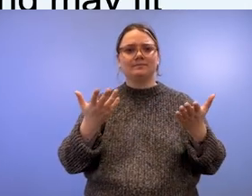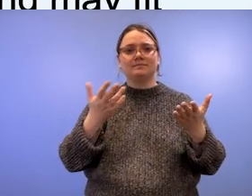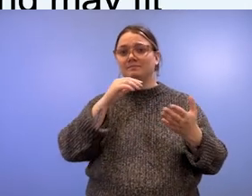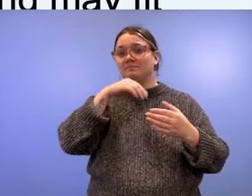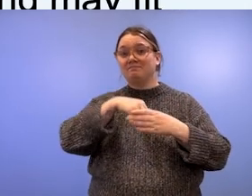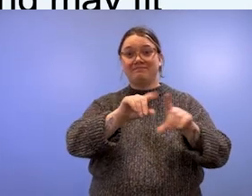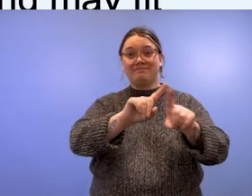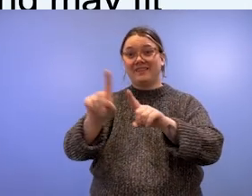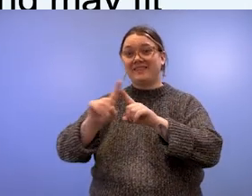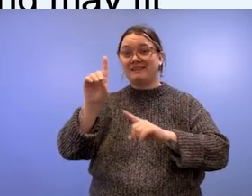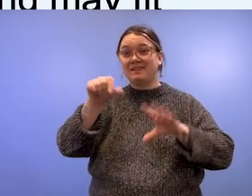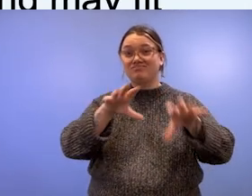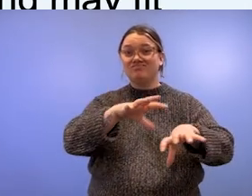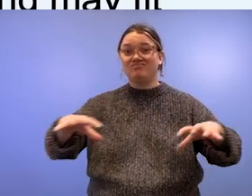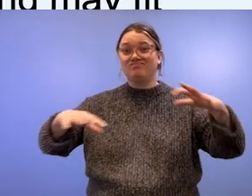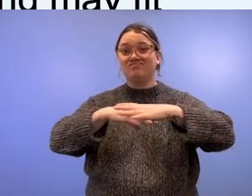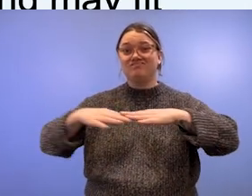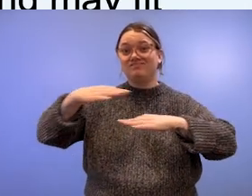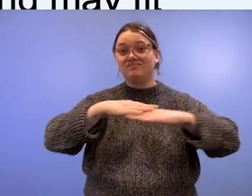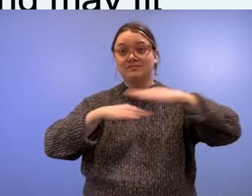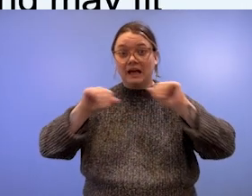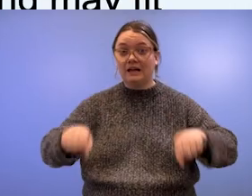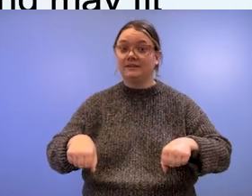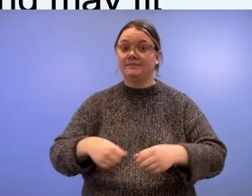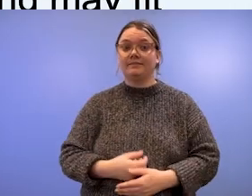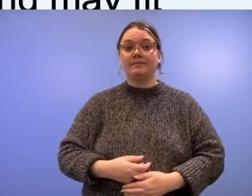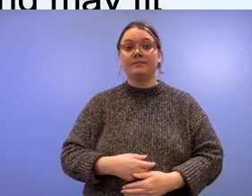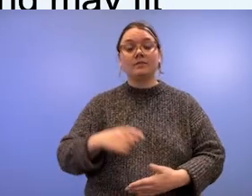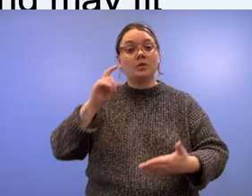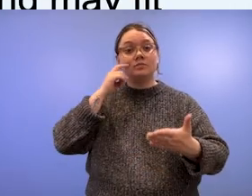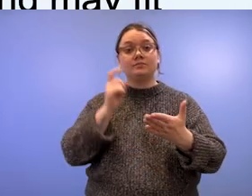the same time. It's also important to note that it is not appropriate to ask someone the nature